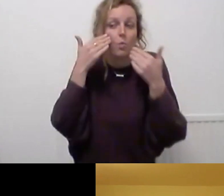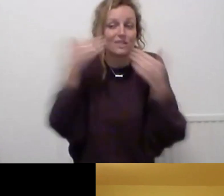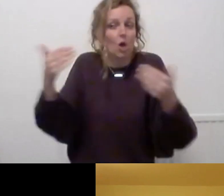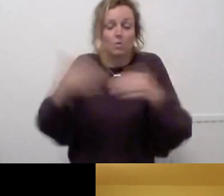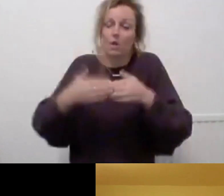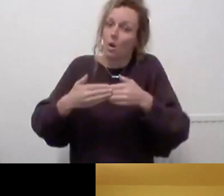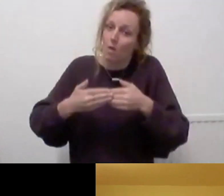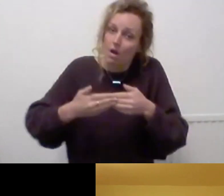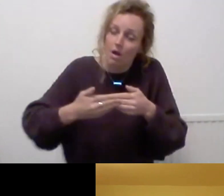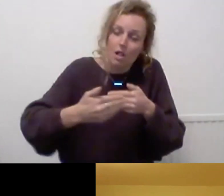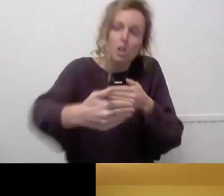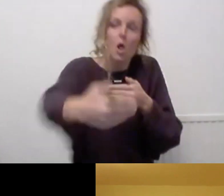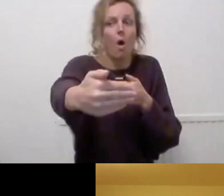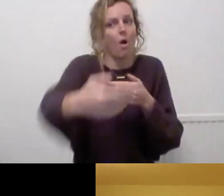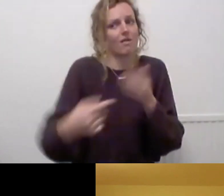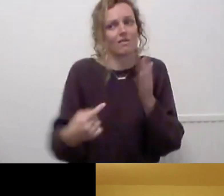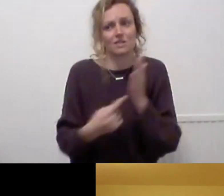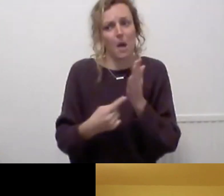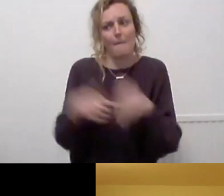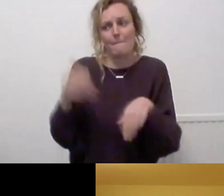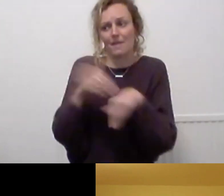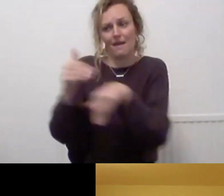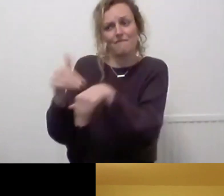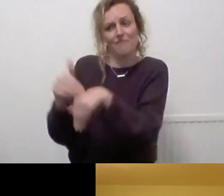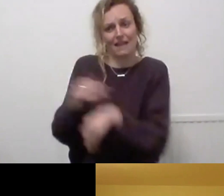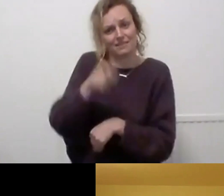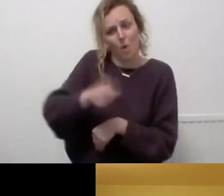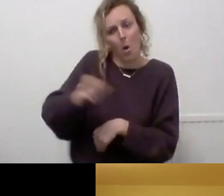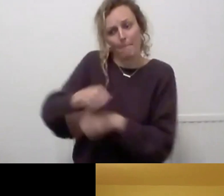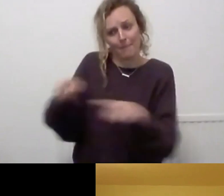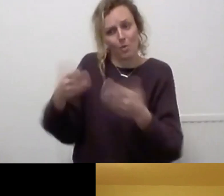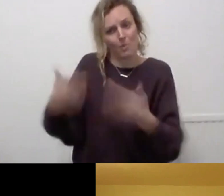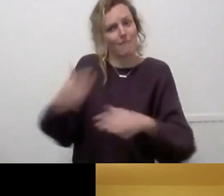based on experience with the vaccines that have been used now for a long time.